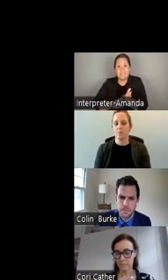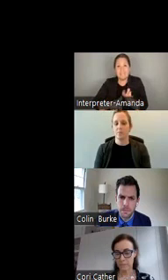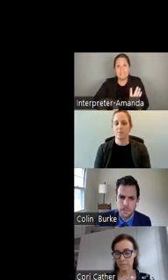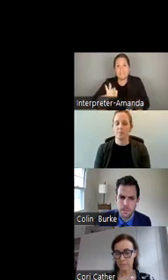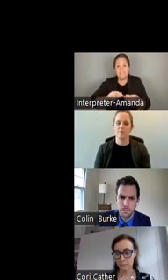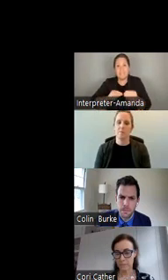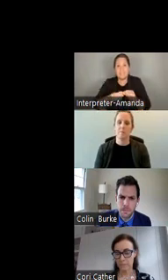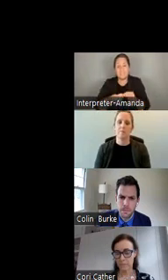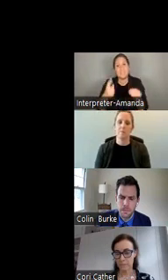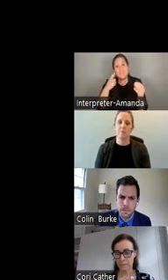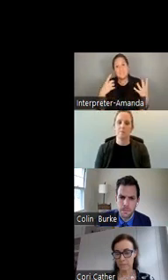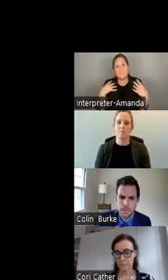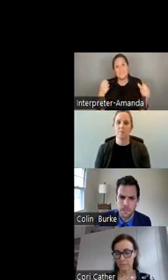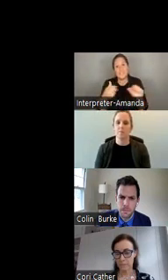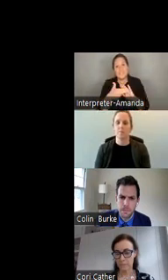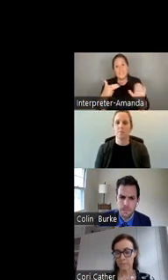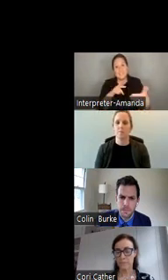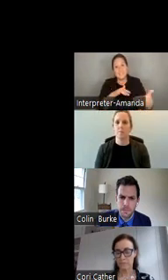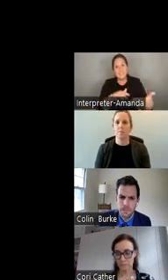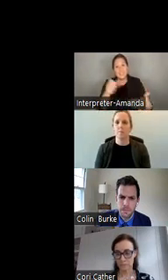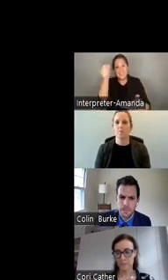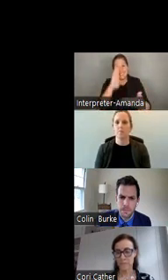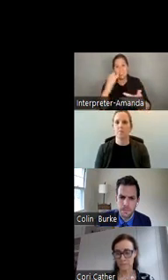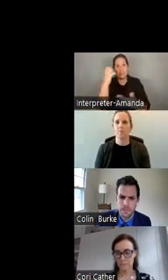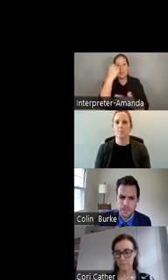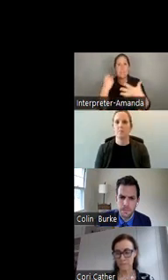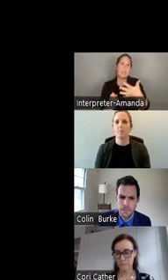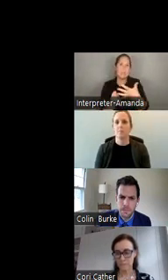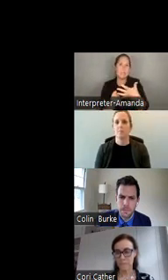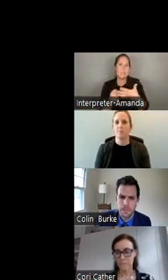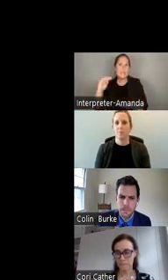studied schizophrenia is actually the least most common it's not fascinating so godwinsky at all